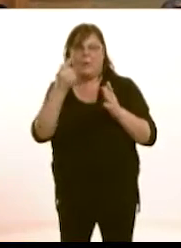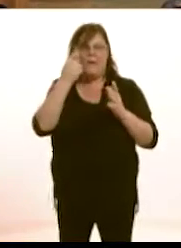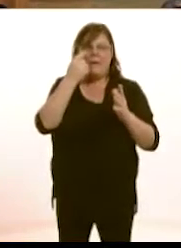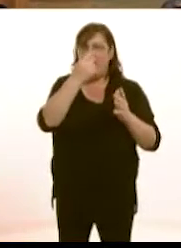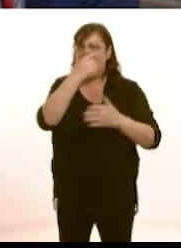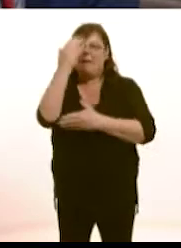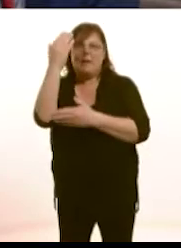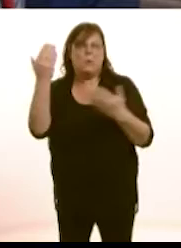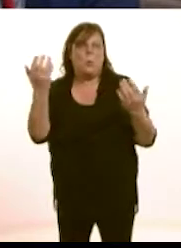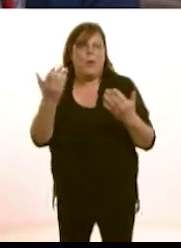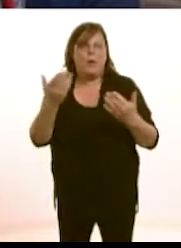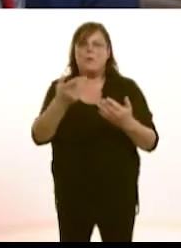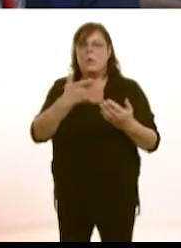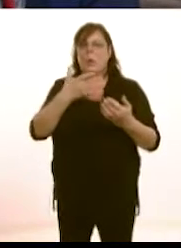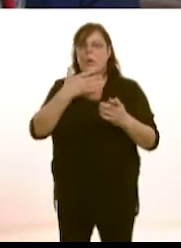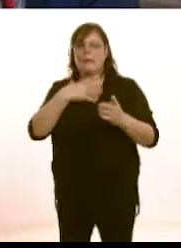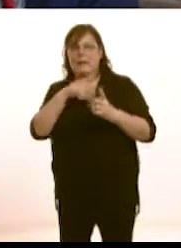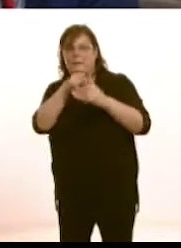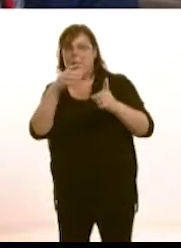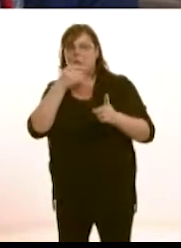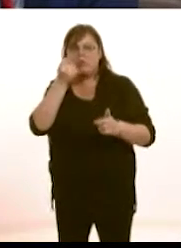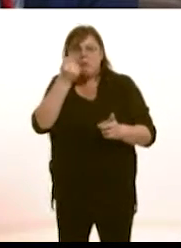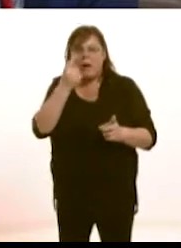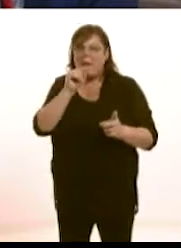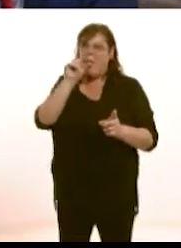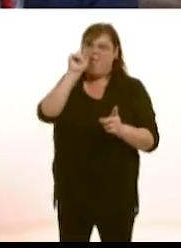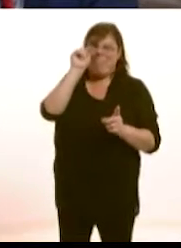first place, which can be half the battle sometimes, and secondly, of course, making